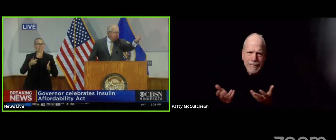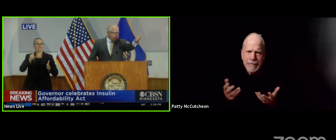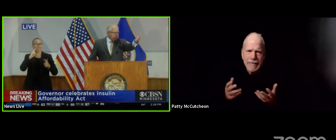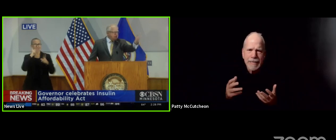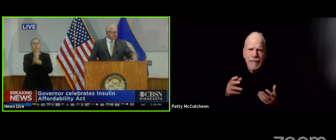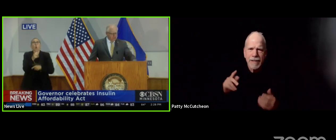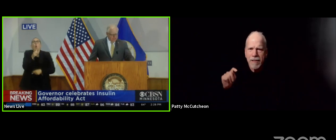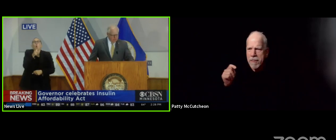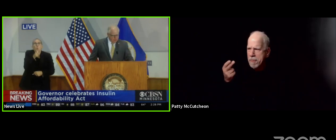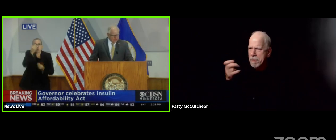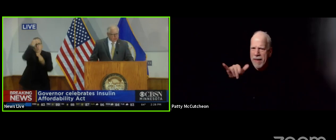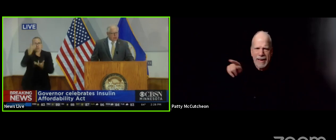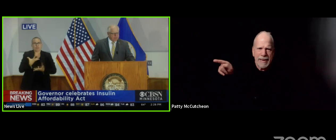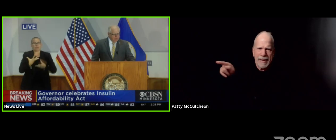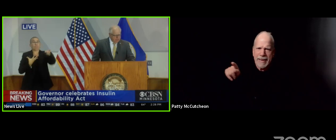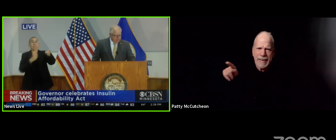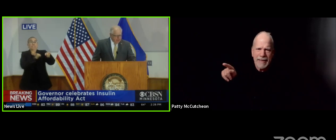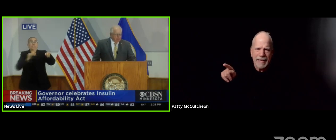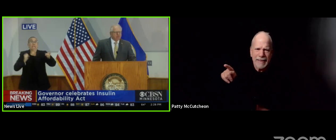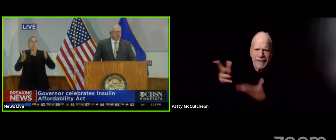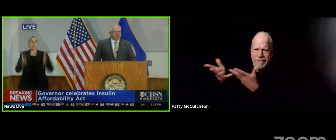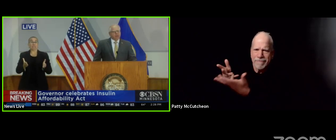MAYBE, SENATOR LITTLE, IF YOU WANT TO. I WAS A LITTLE BIT